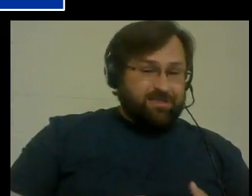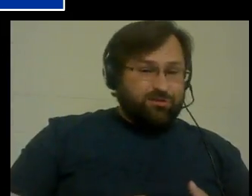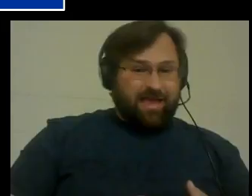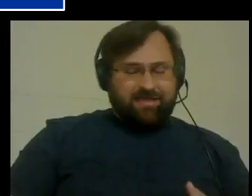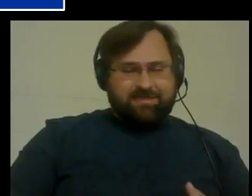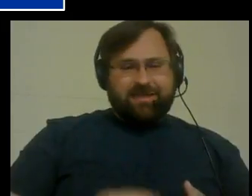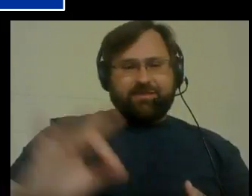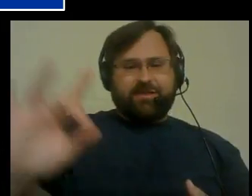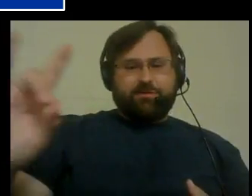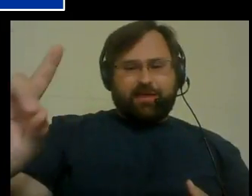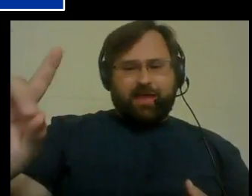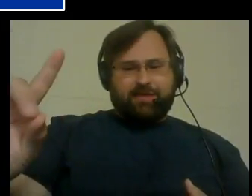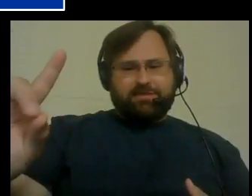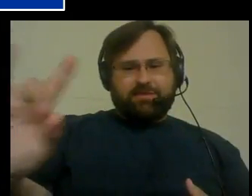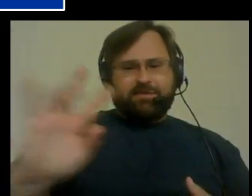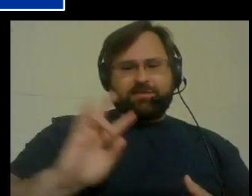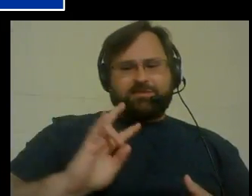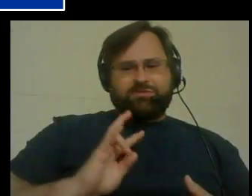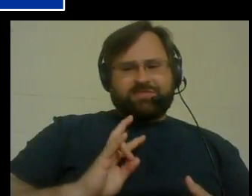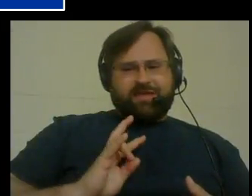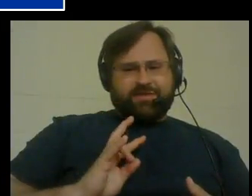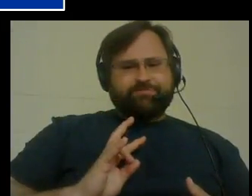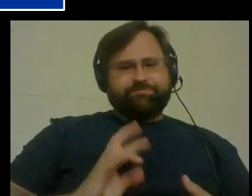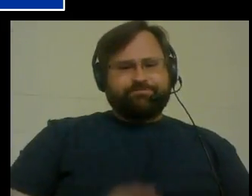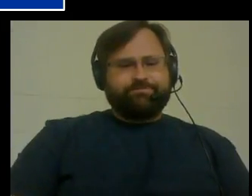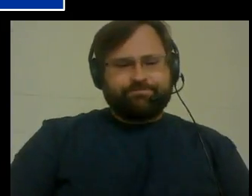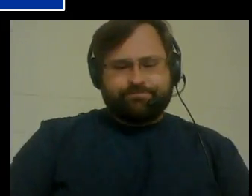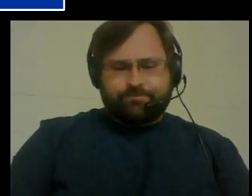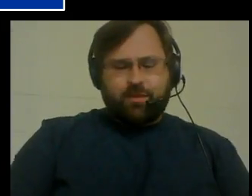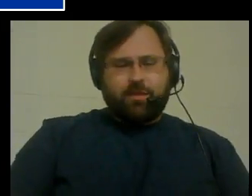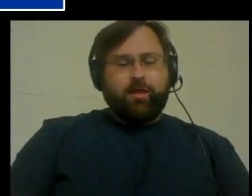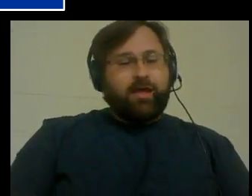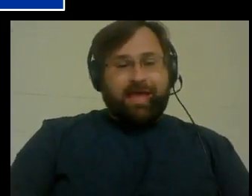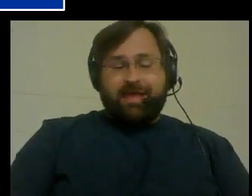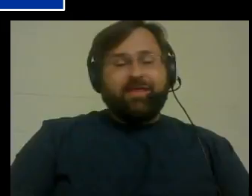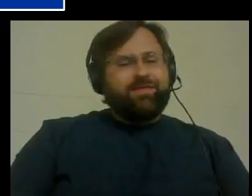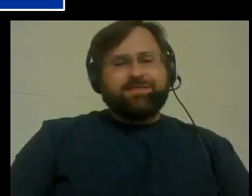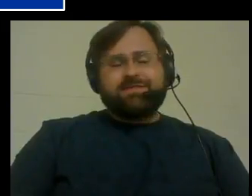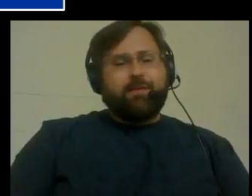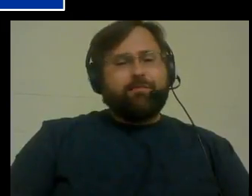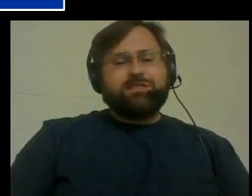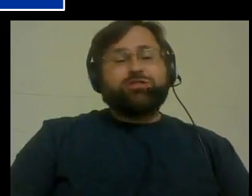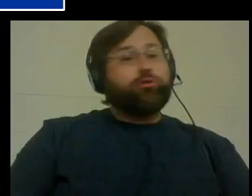is losing 8 to 7 then and it would be 8 to 7 again this is not meant to show you